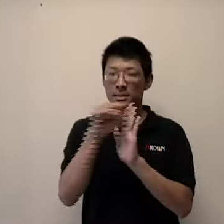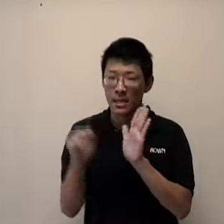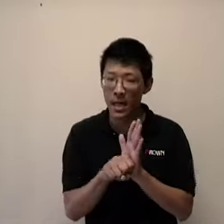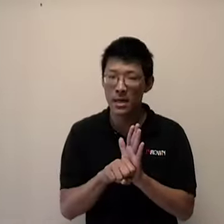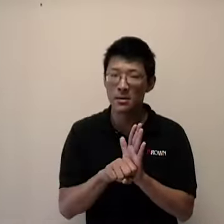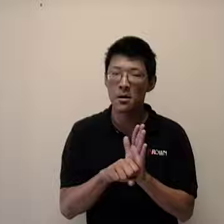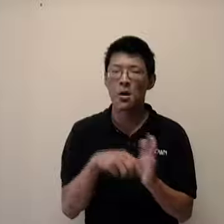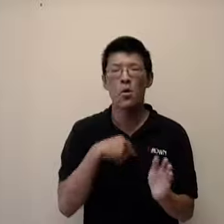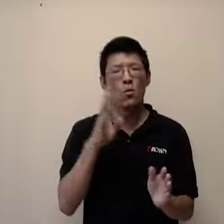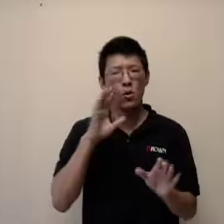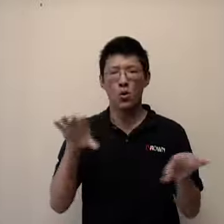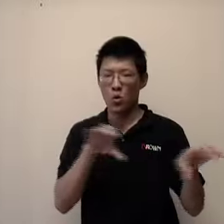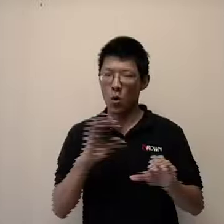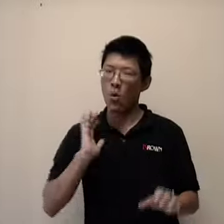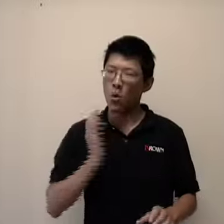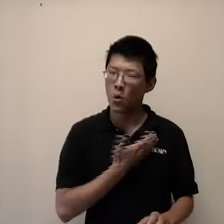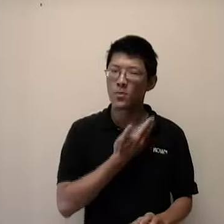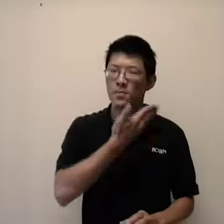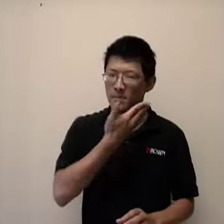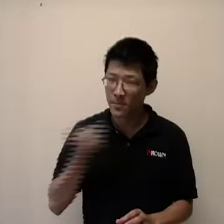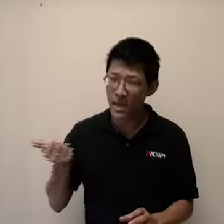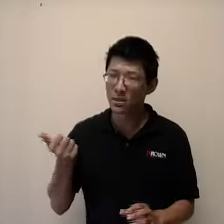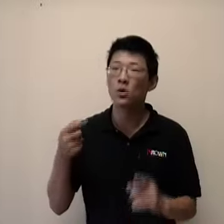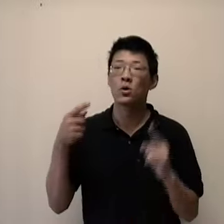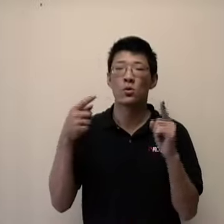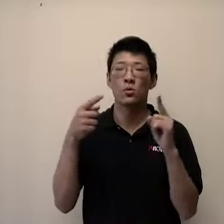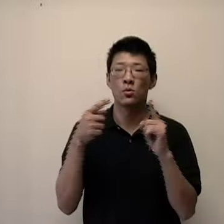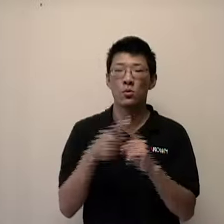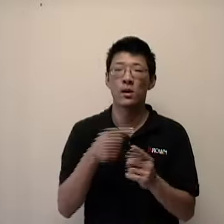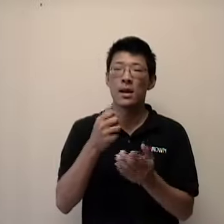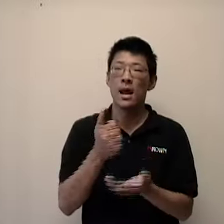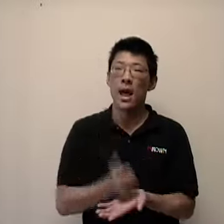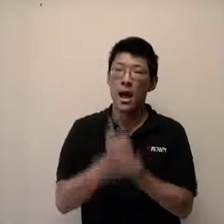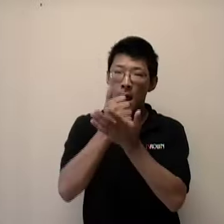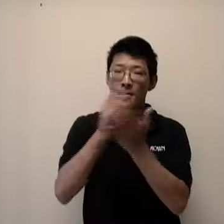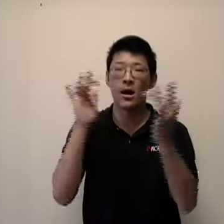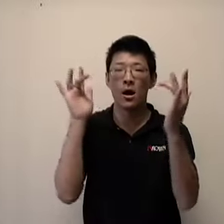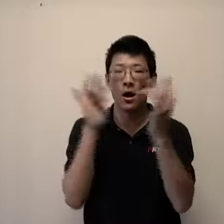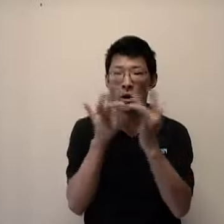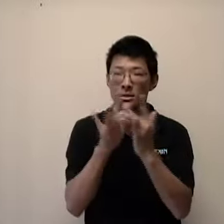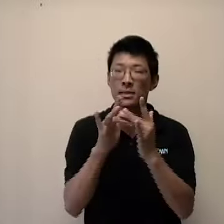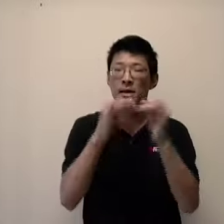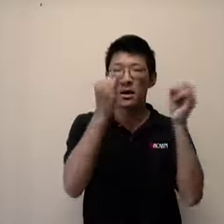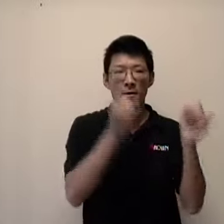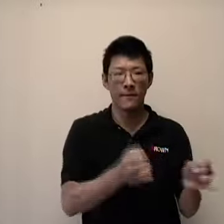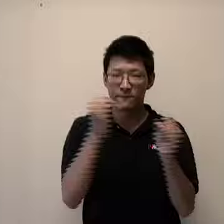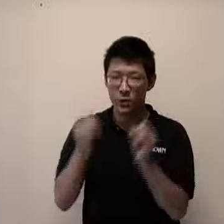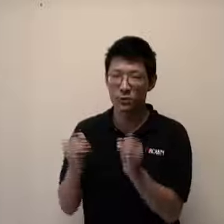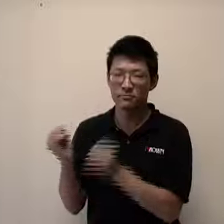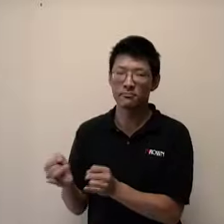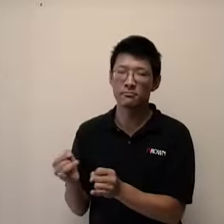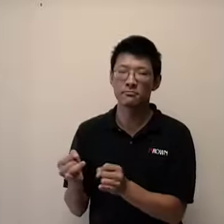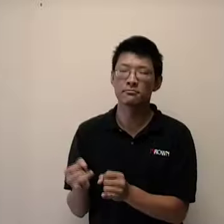and state and we will do our best to put you in contact with the proper individual